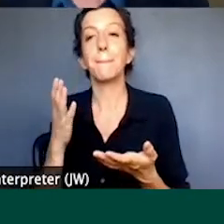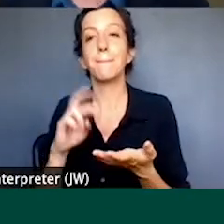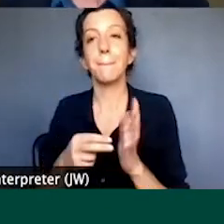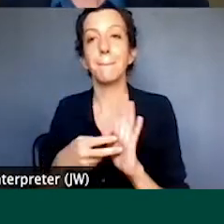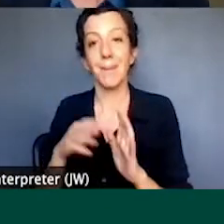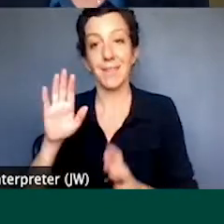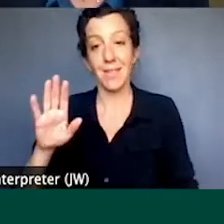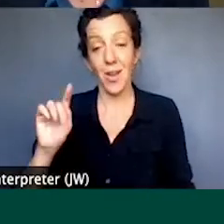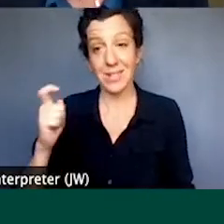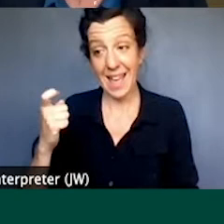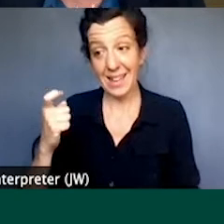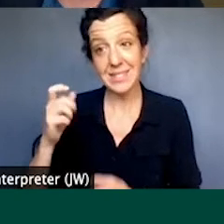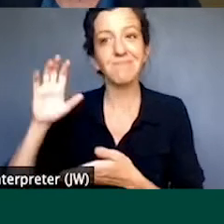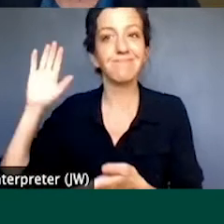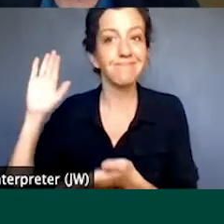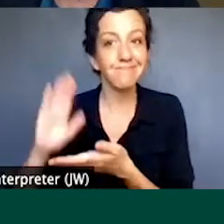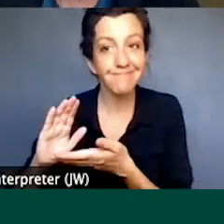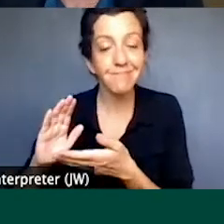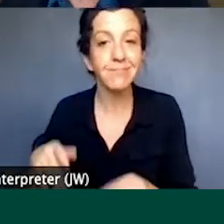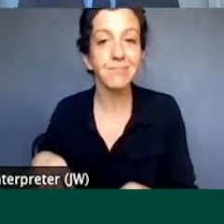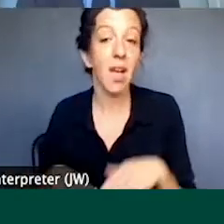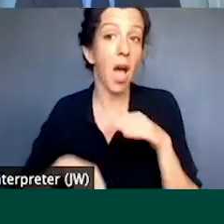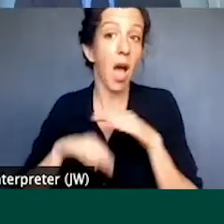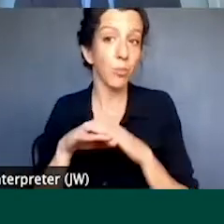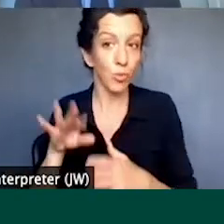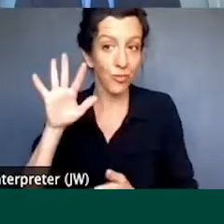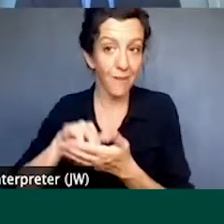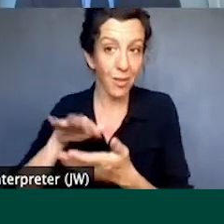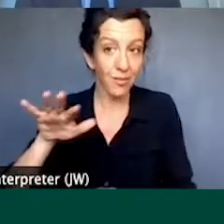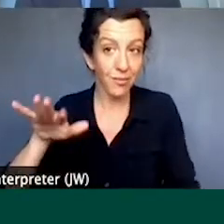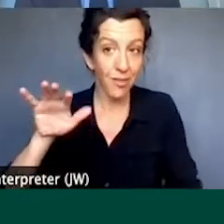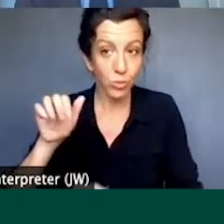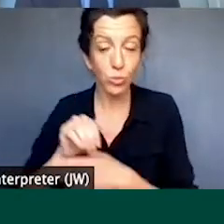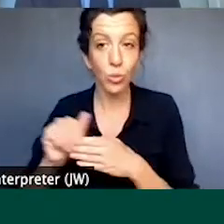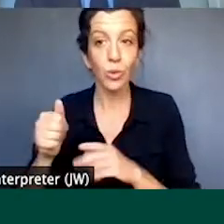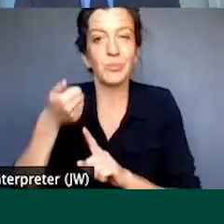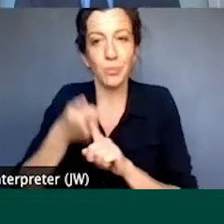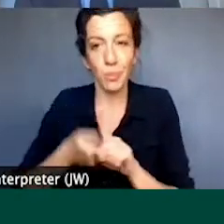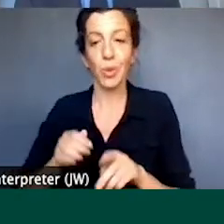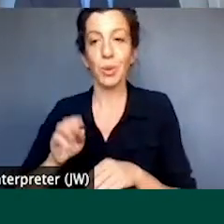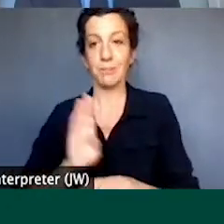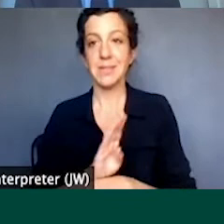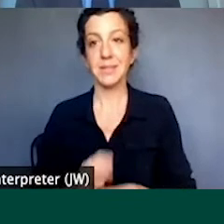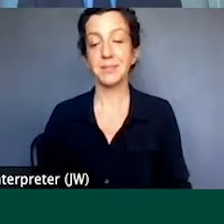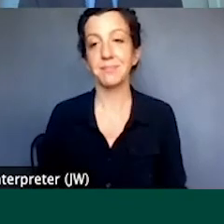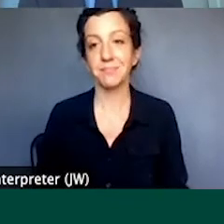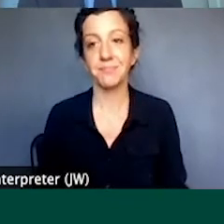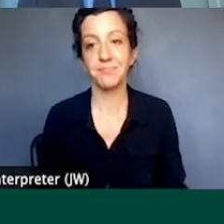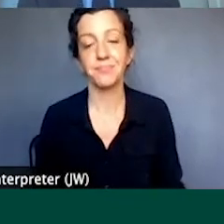or other things that add up to the $3 million? Yeah, so the $3 million threshold is applied